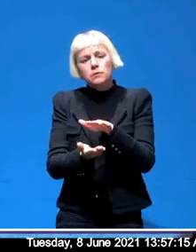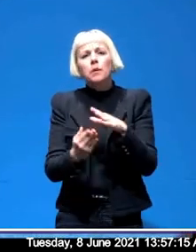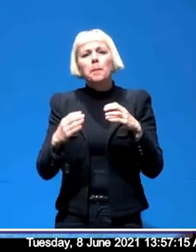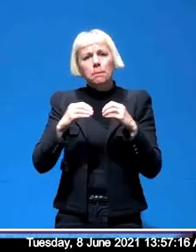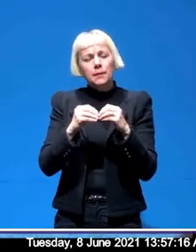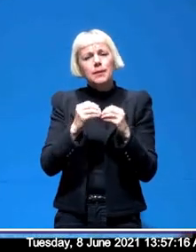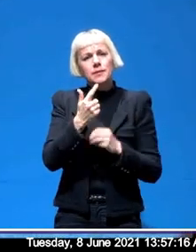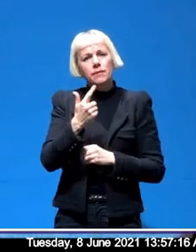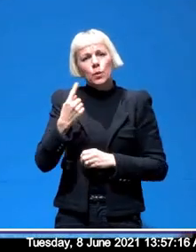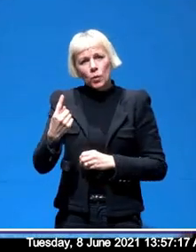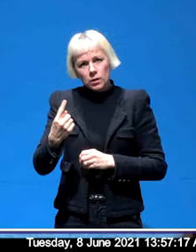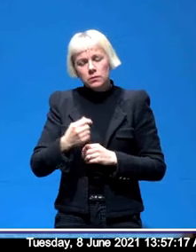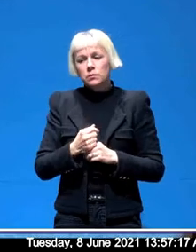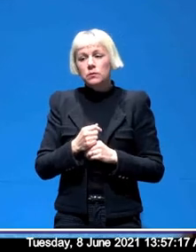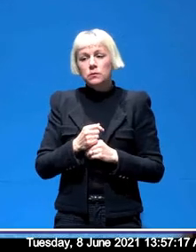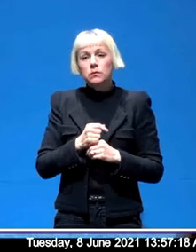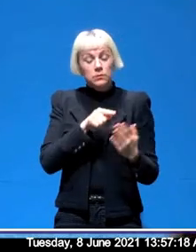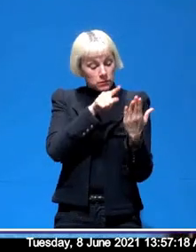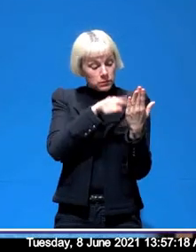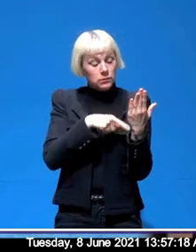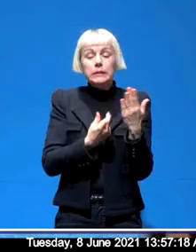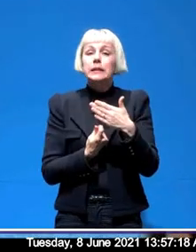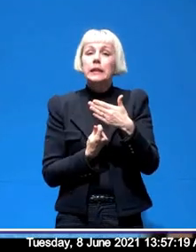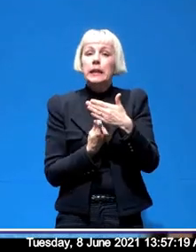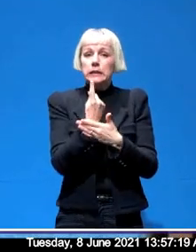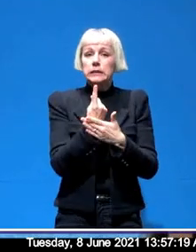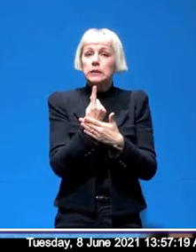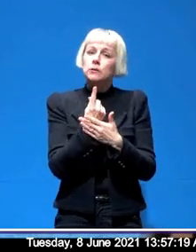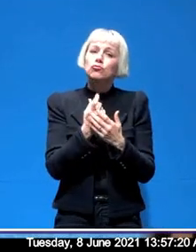This is an incident report from October 2018.